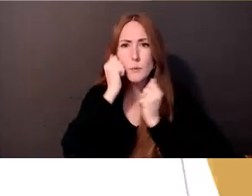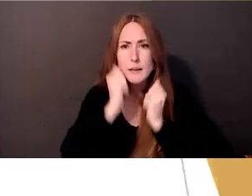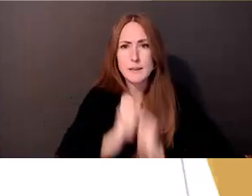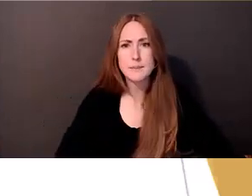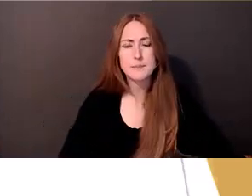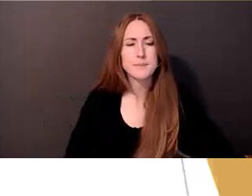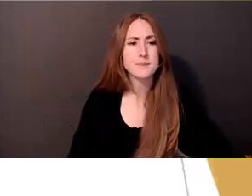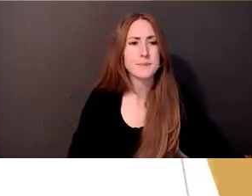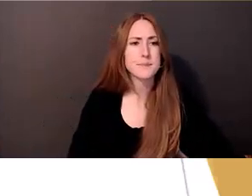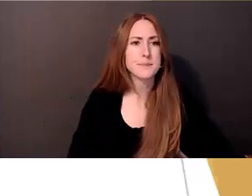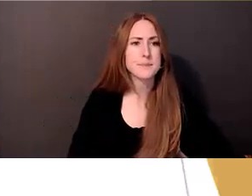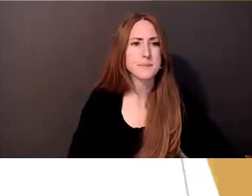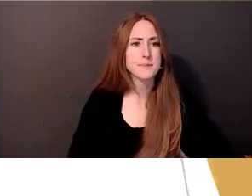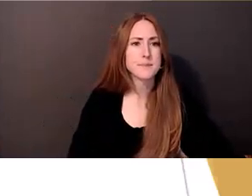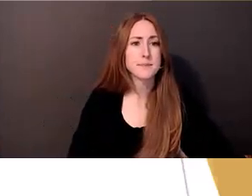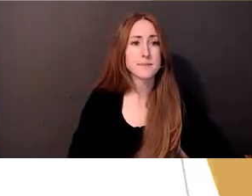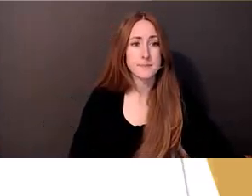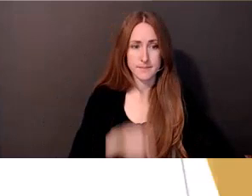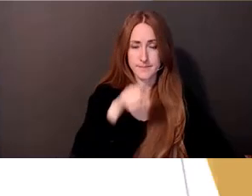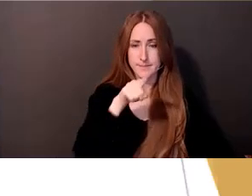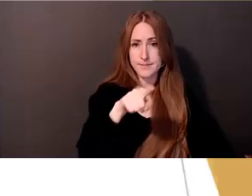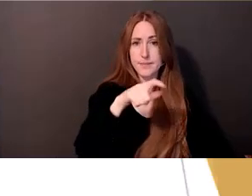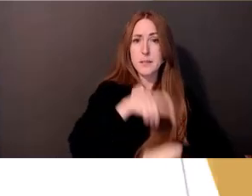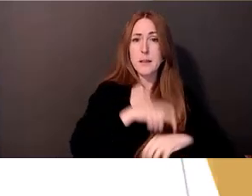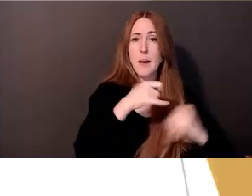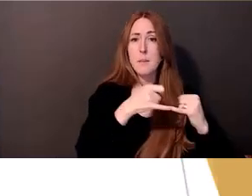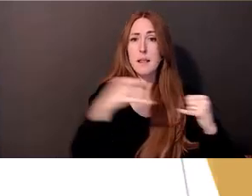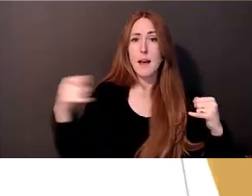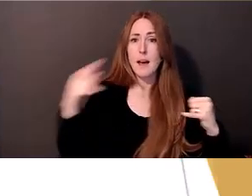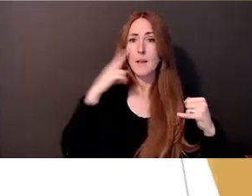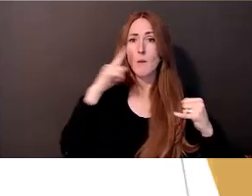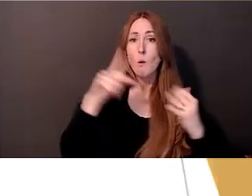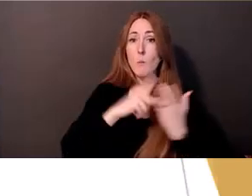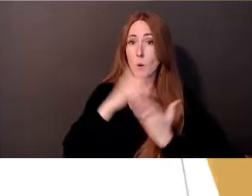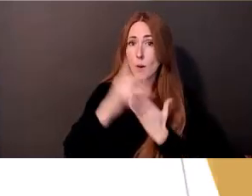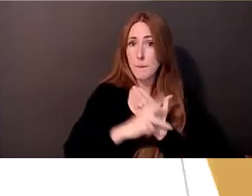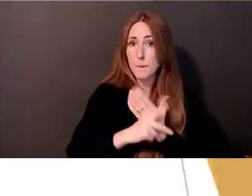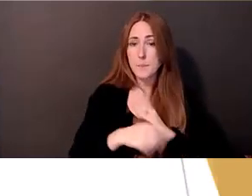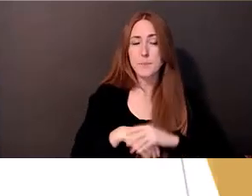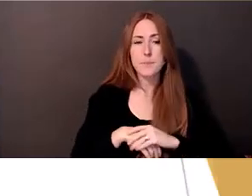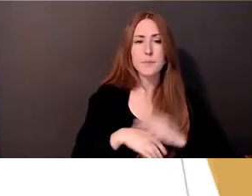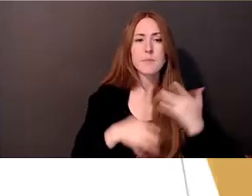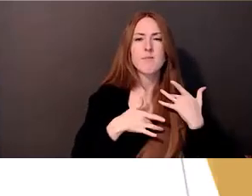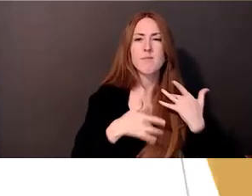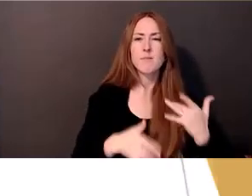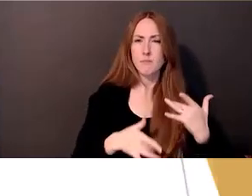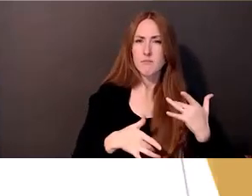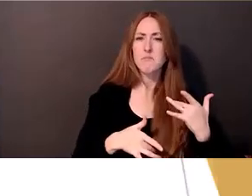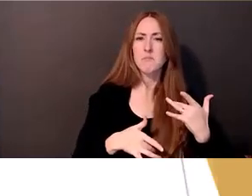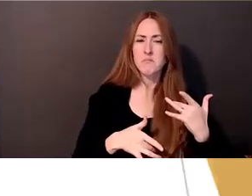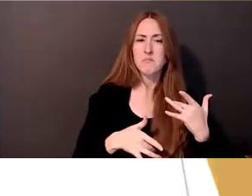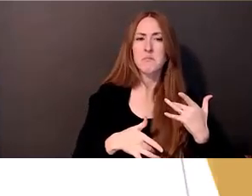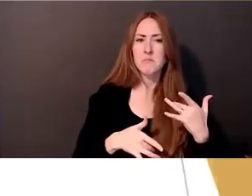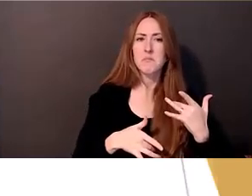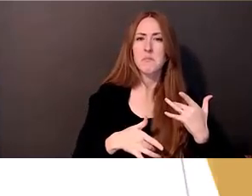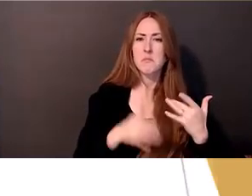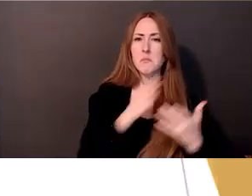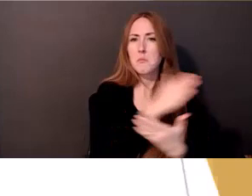So this slide shows the timeline for this program. It is typically delivered over the course of four months.